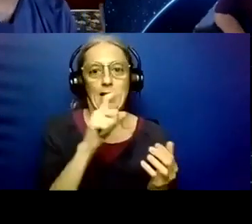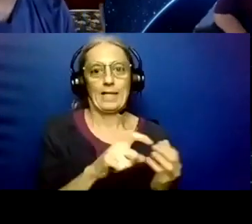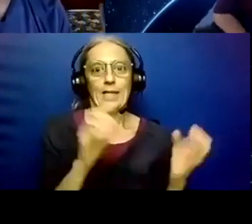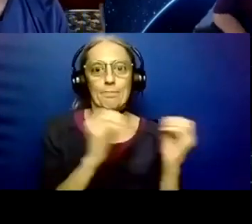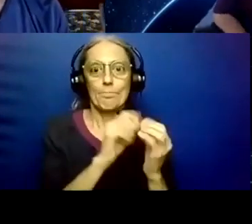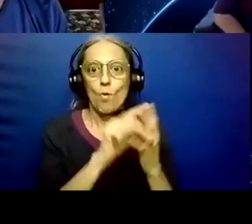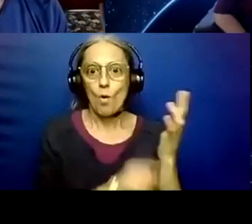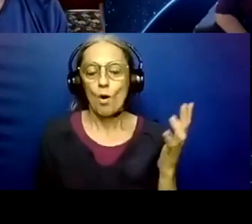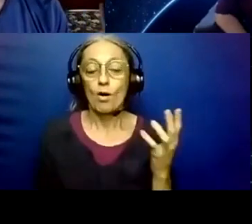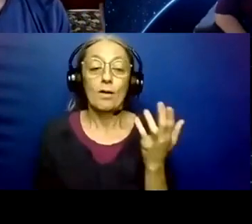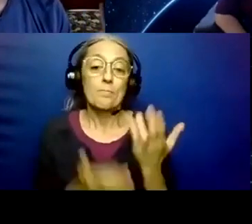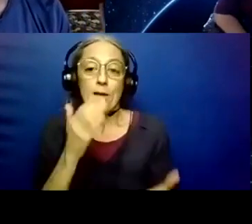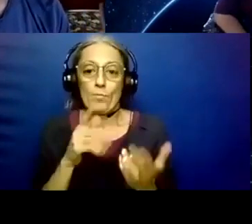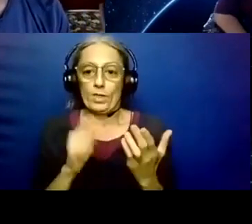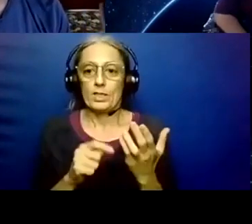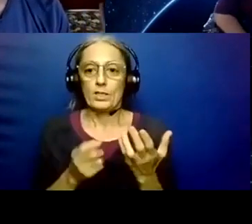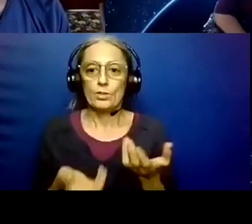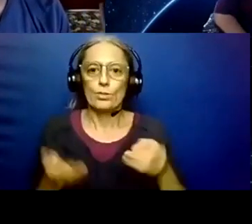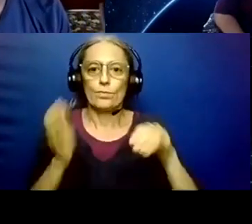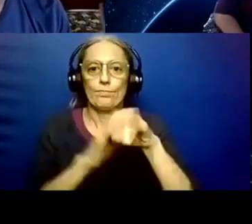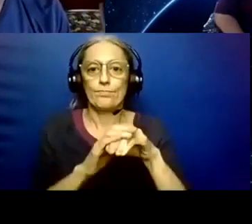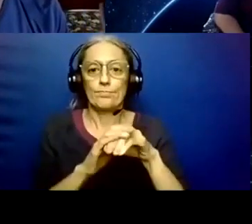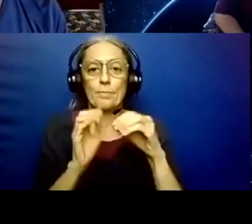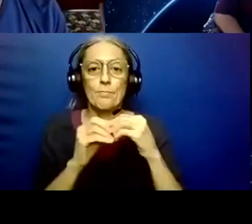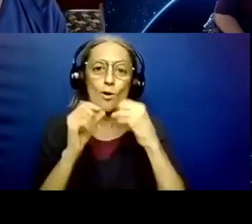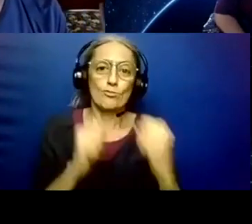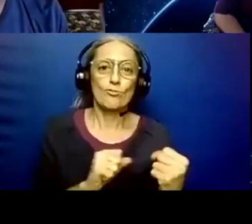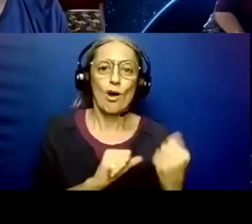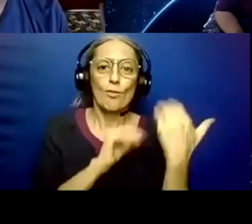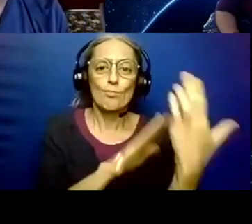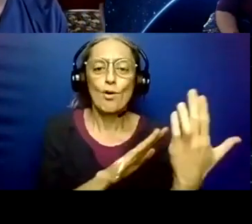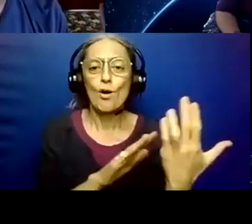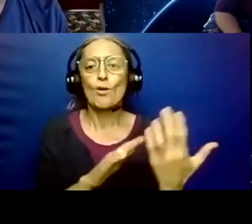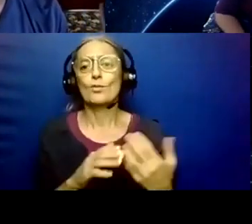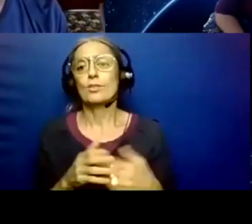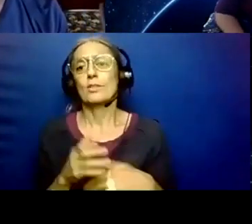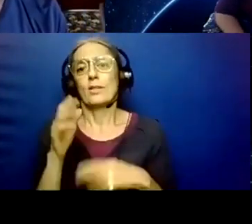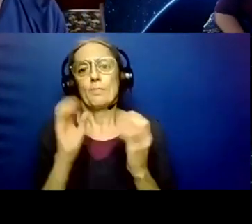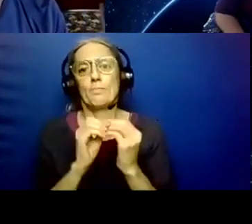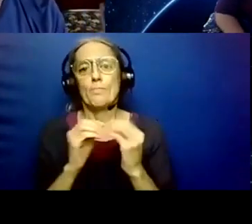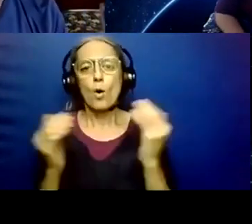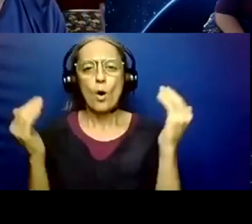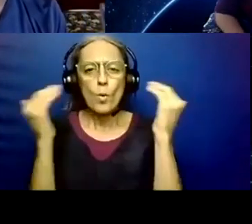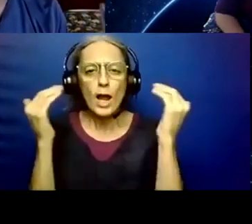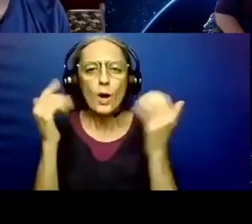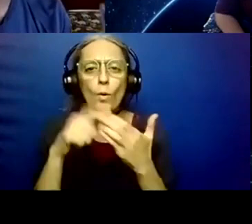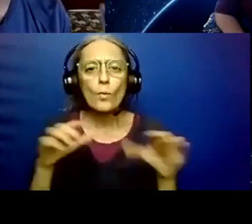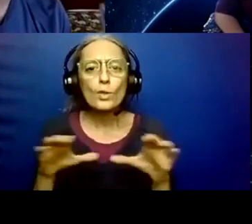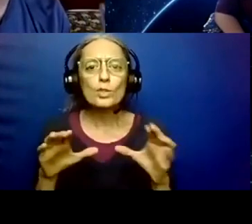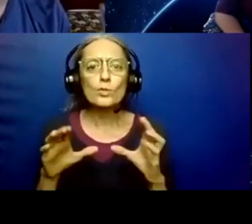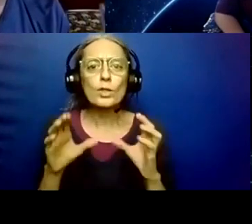and having a more conscious approach. And I do think that CommunicationFIRST